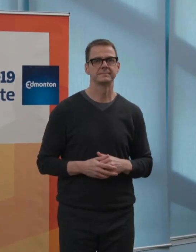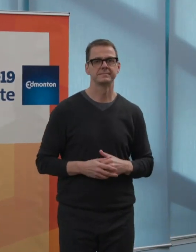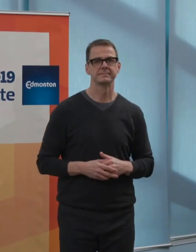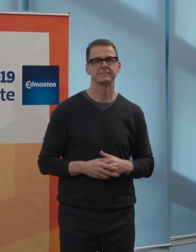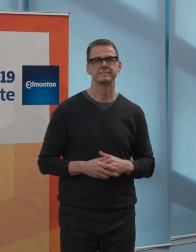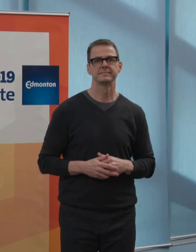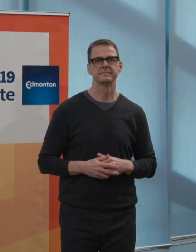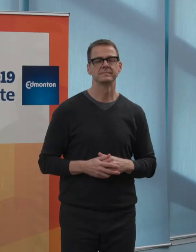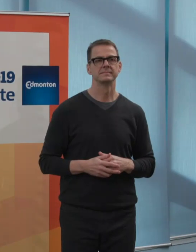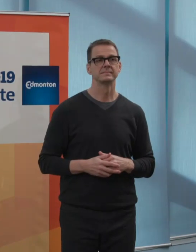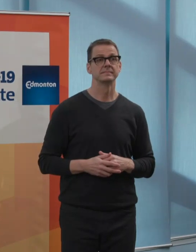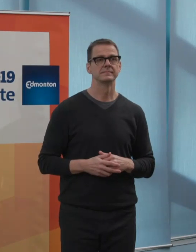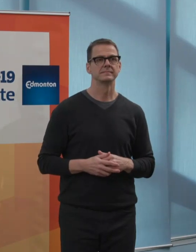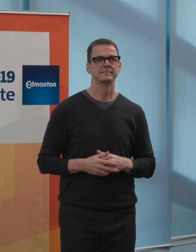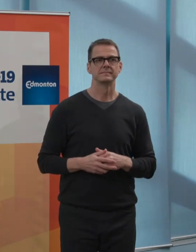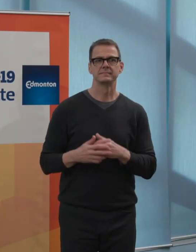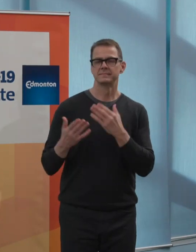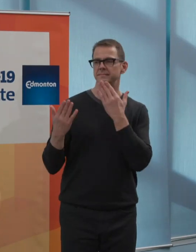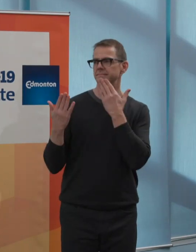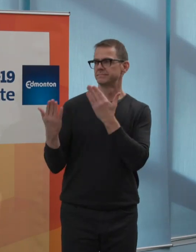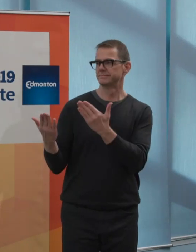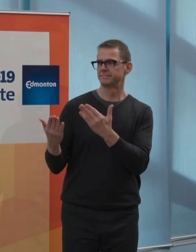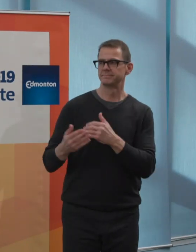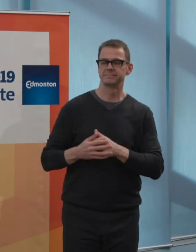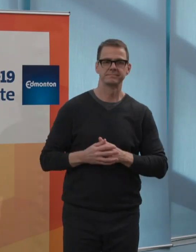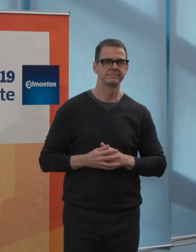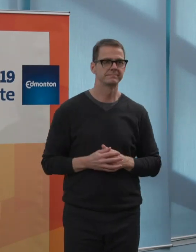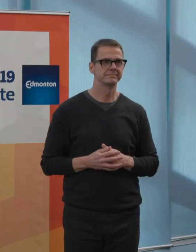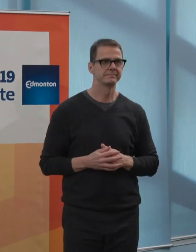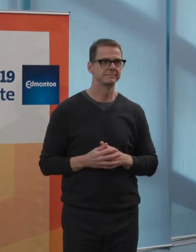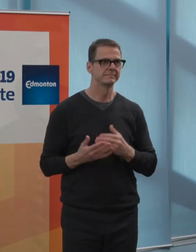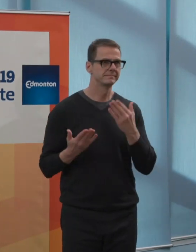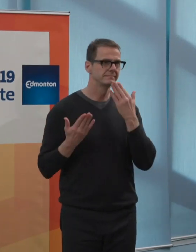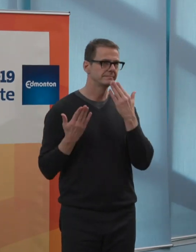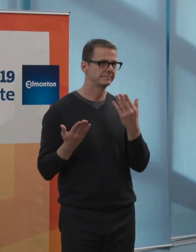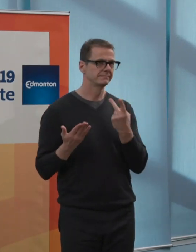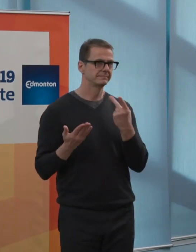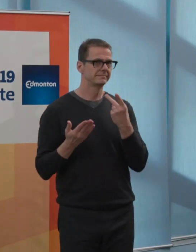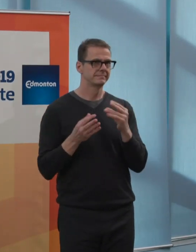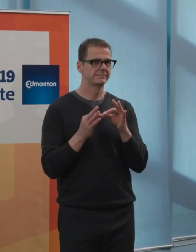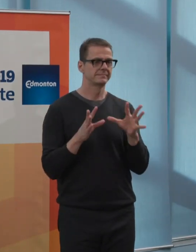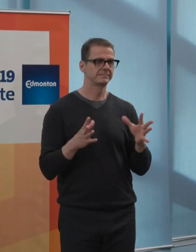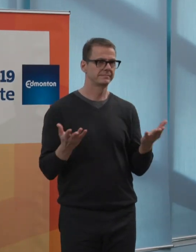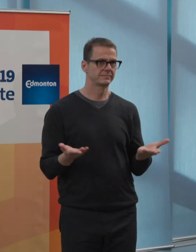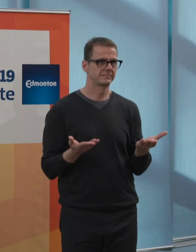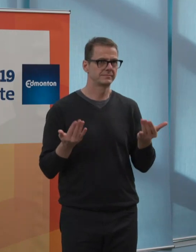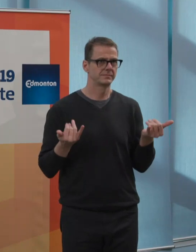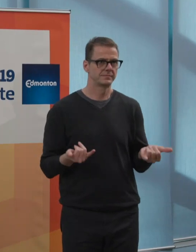Thank You Catrin and thank you to our interpreters Kevin Kolb and Amanda OMA I